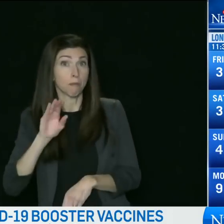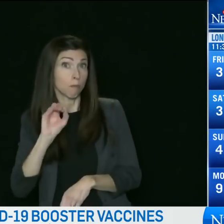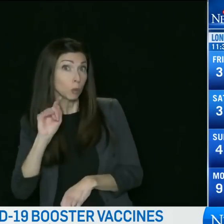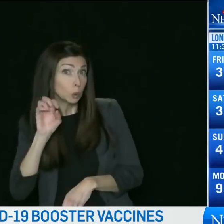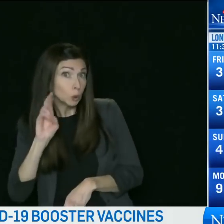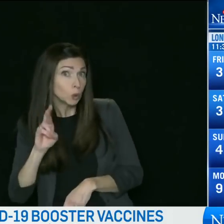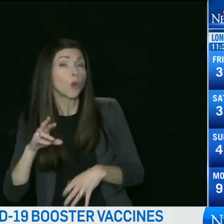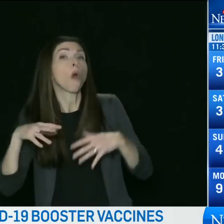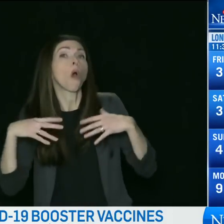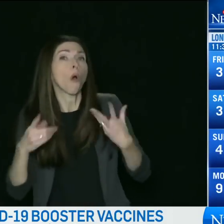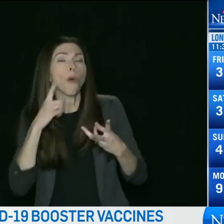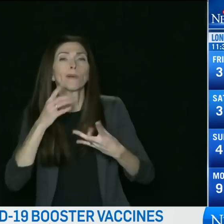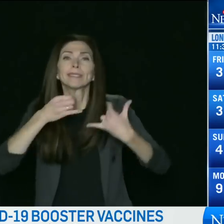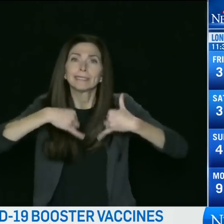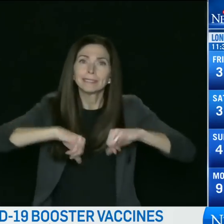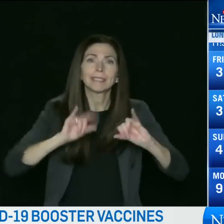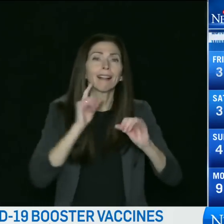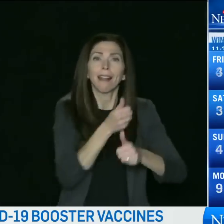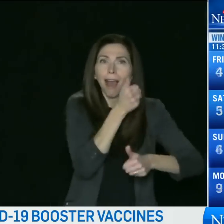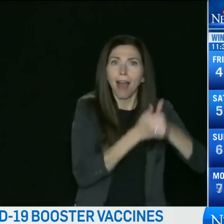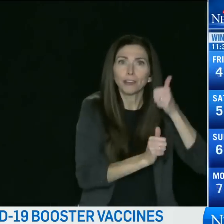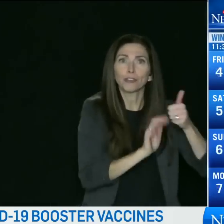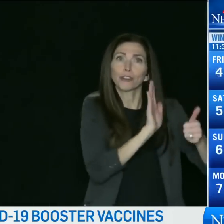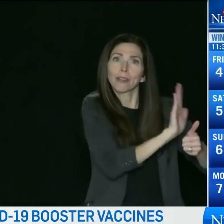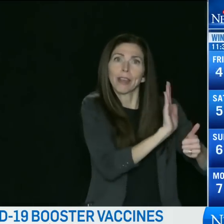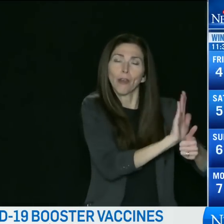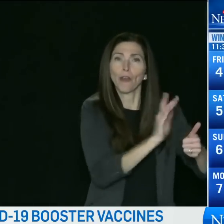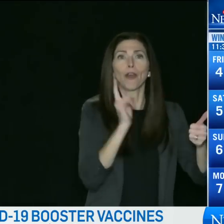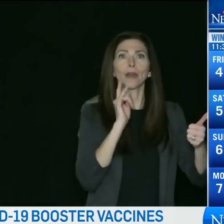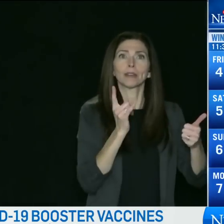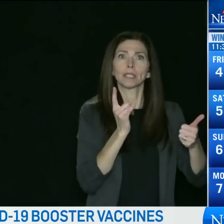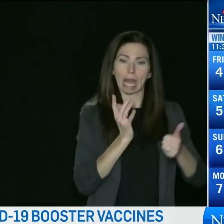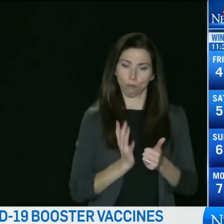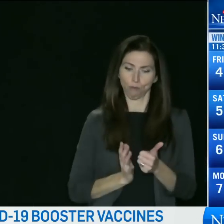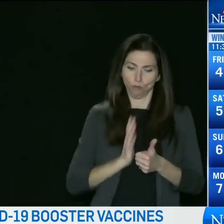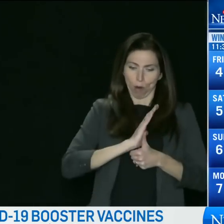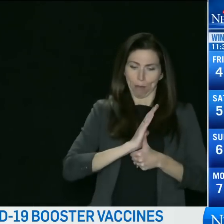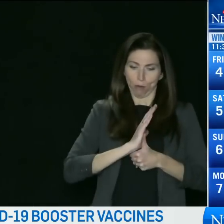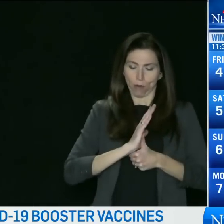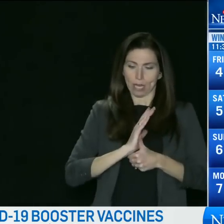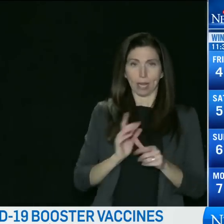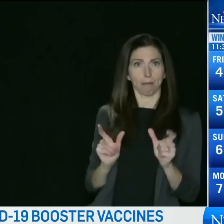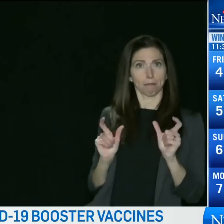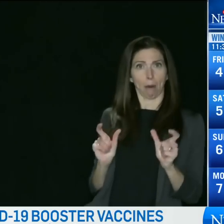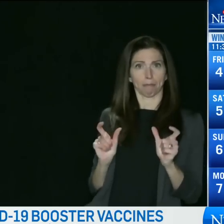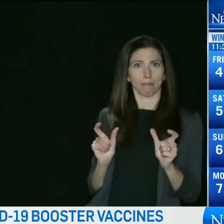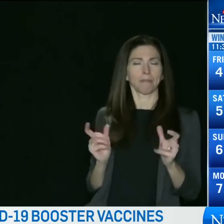PRIMARY SERIES. SO IT IS A LITTLE BIT COMPLICATED.